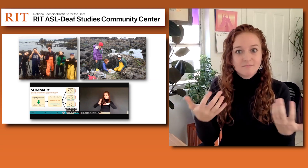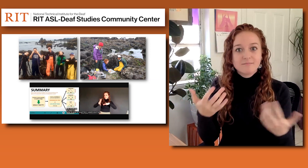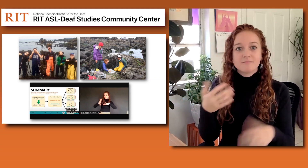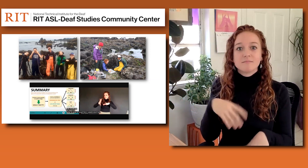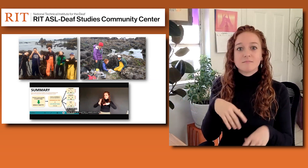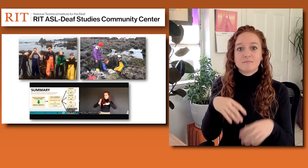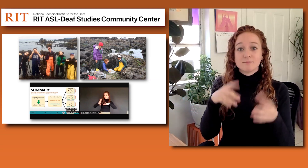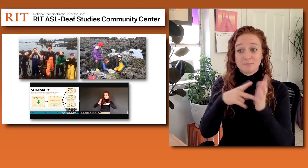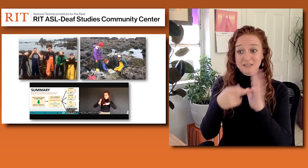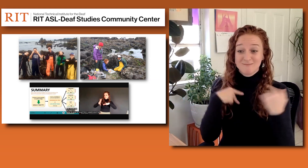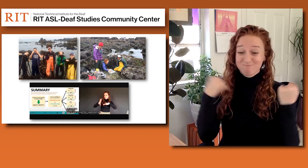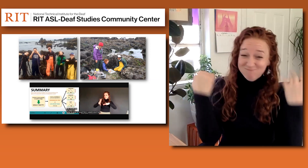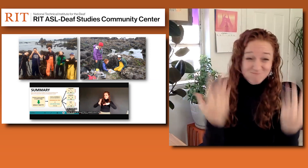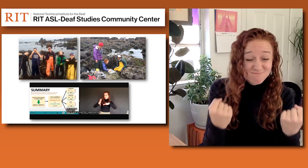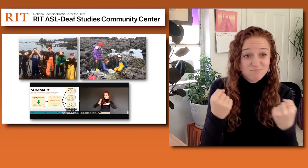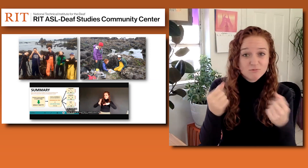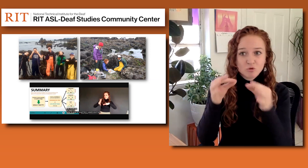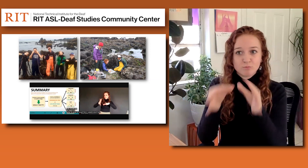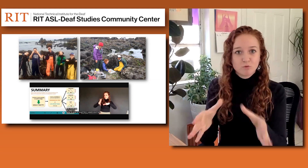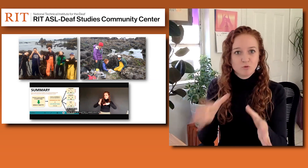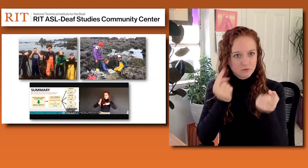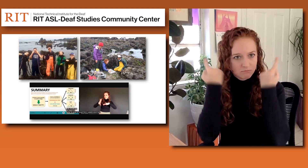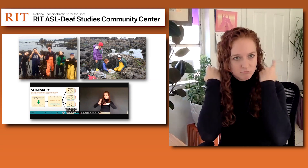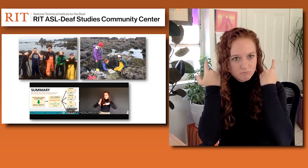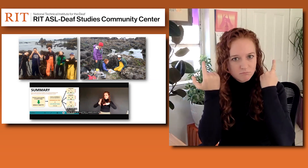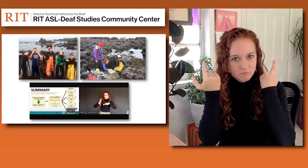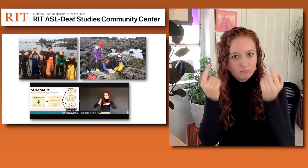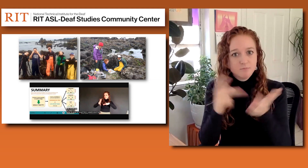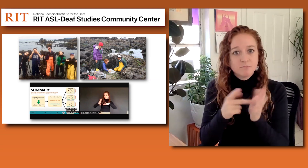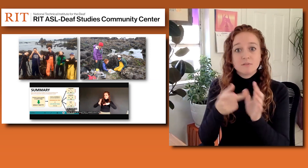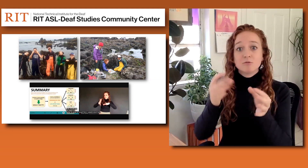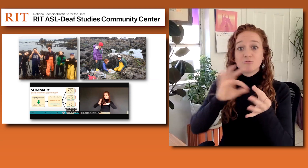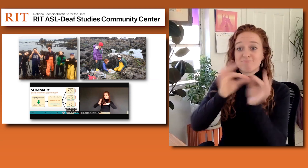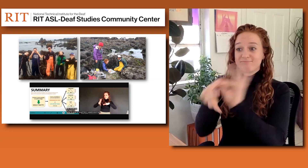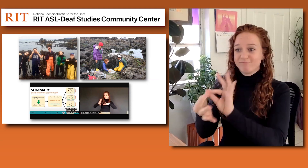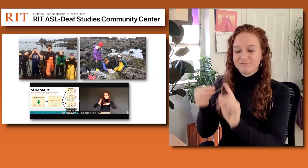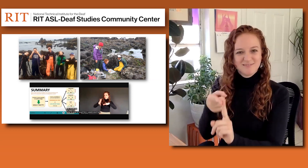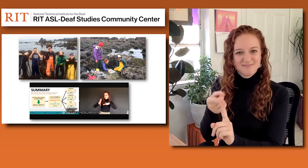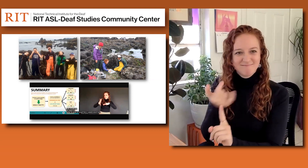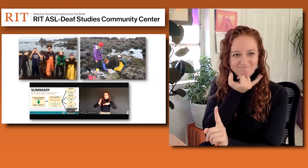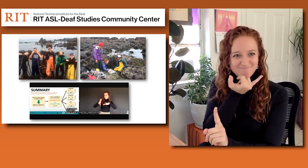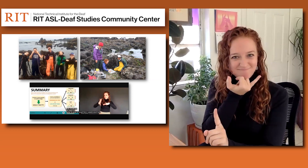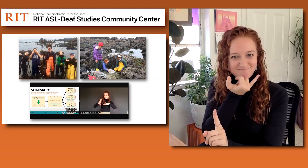when I'm presenting in ASL. If I use ASL, sometimes the interpreters won't understand.